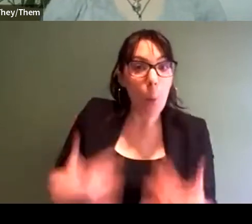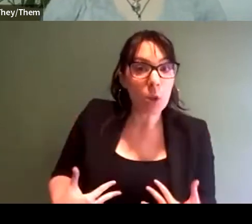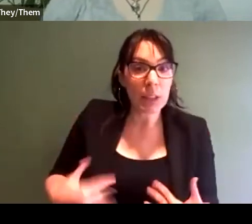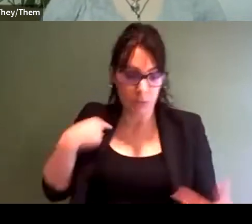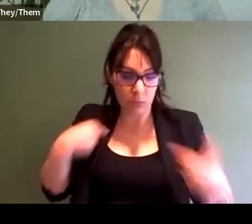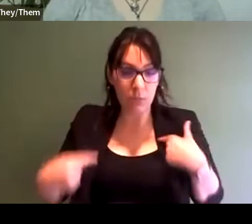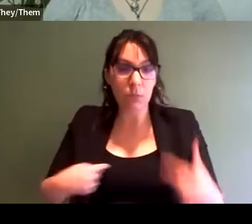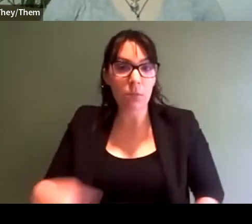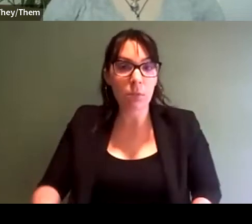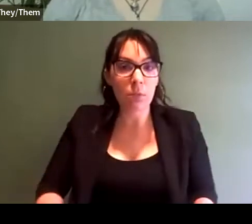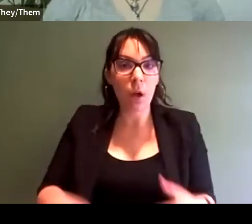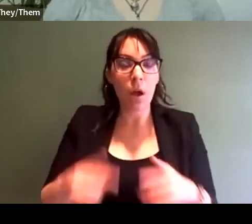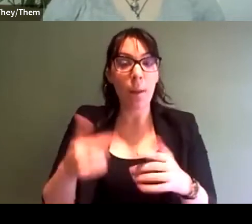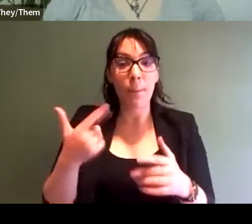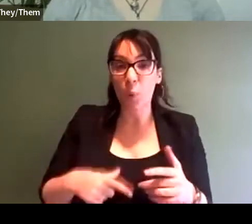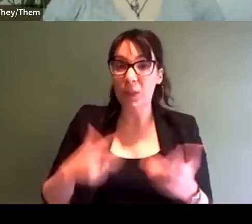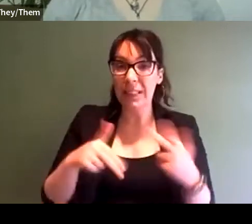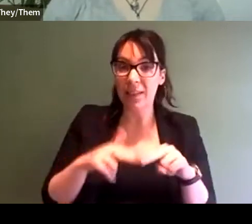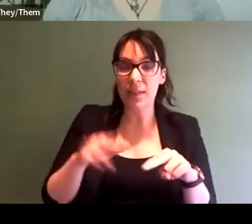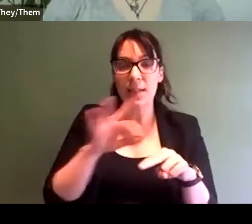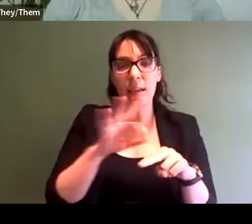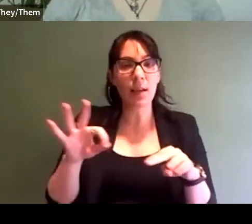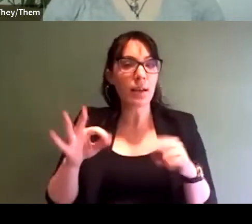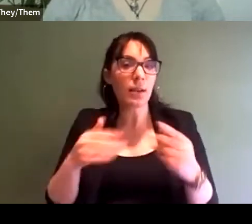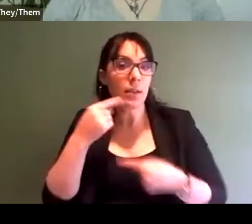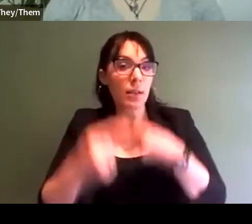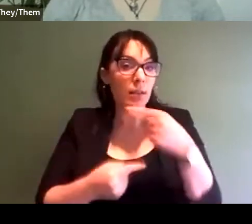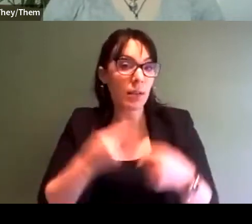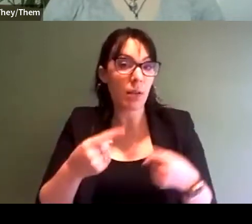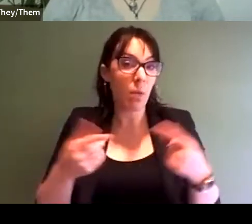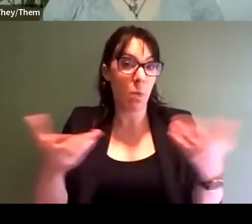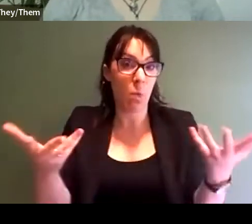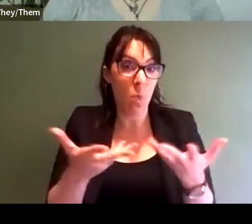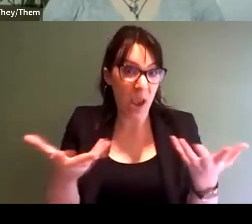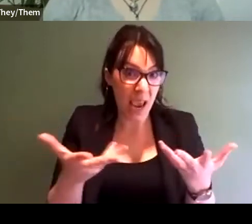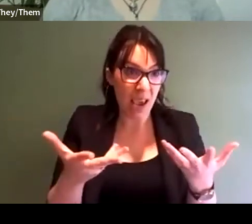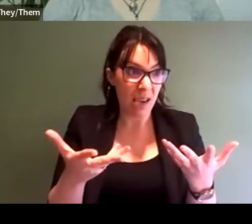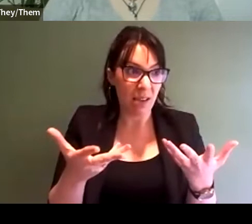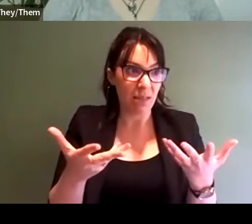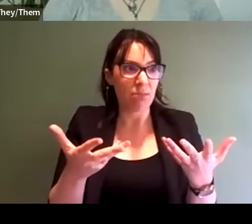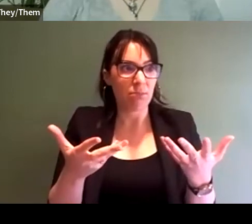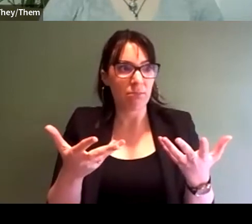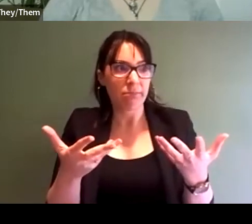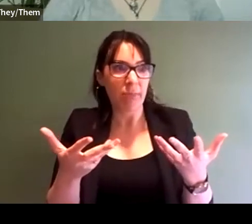Because if you don't start encouraging that sort of language to be able to self advocate.